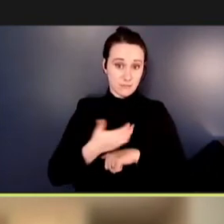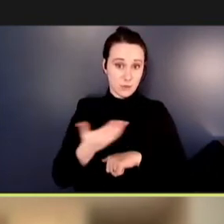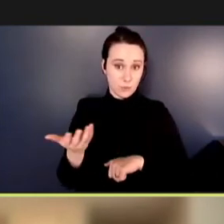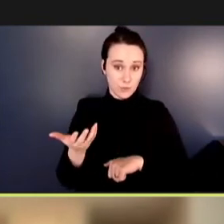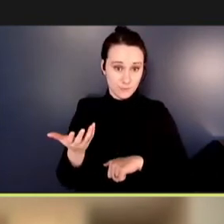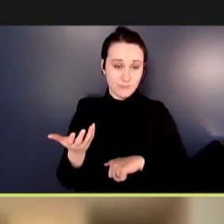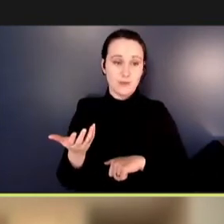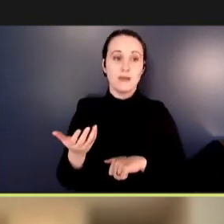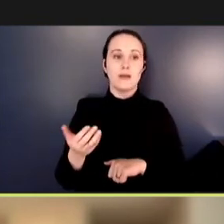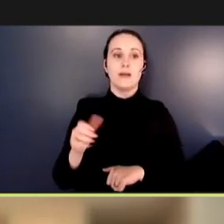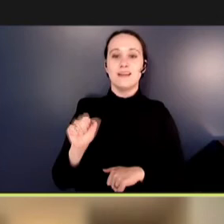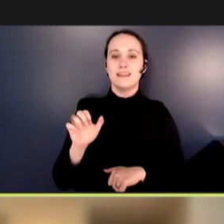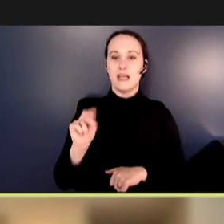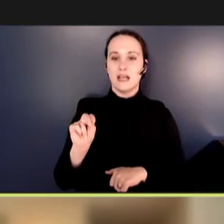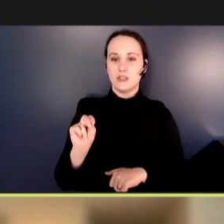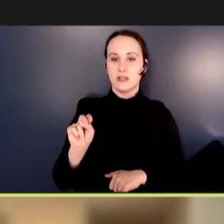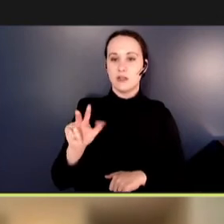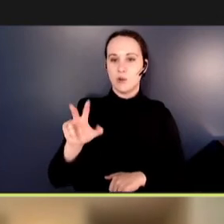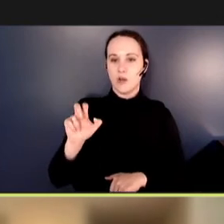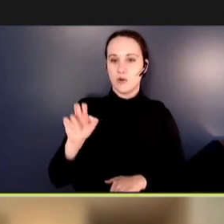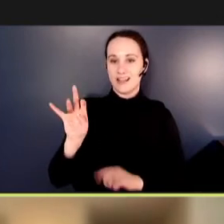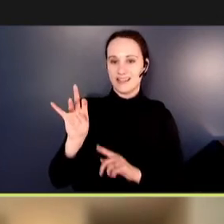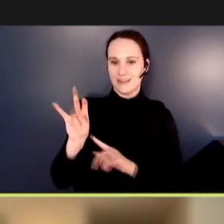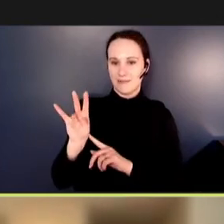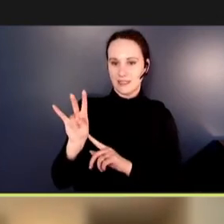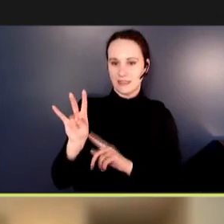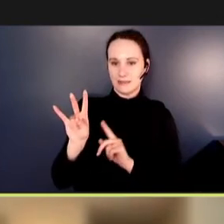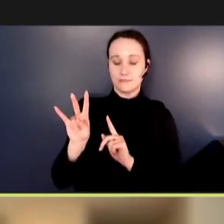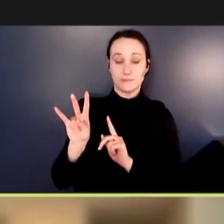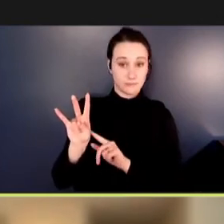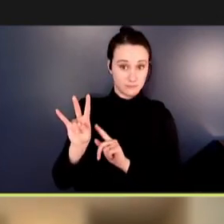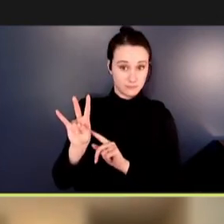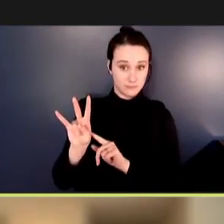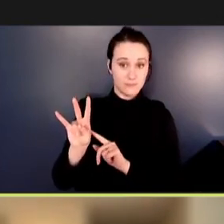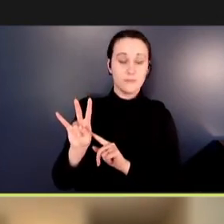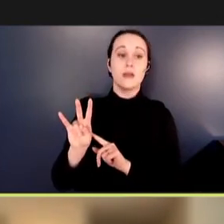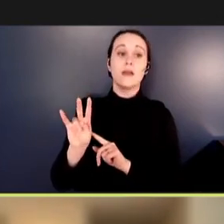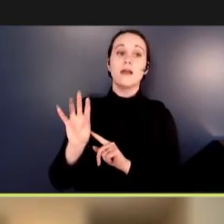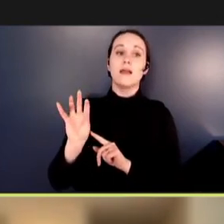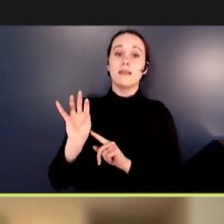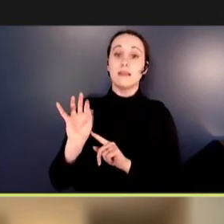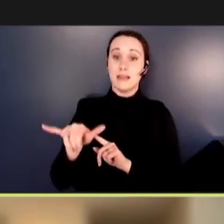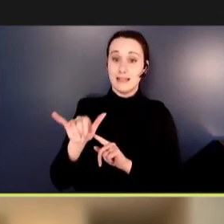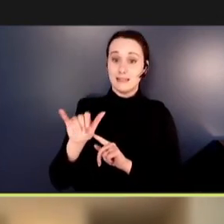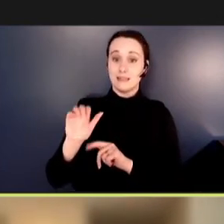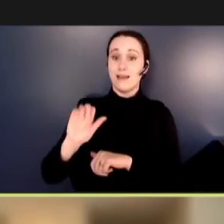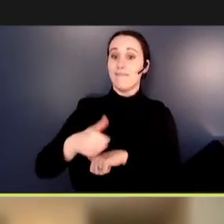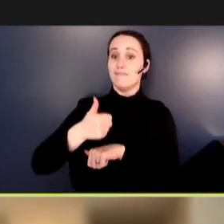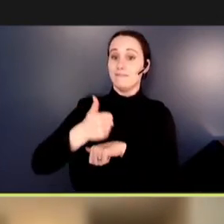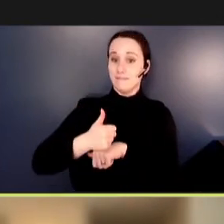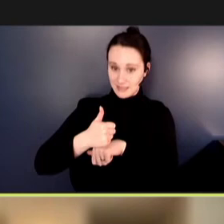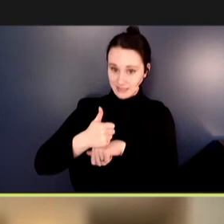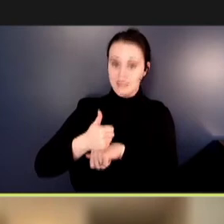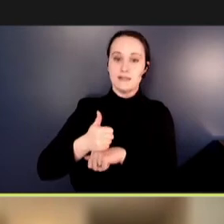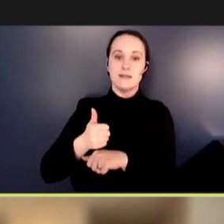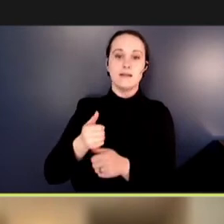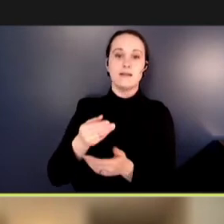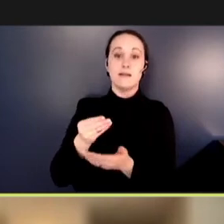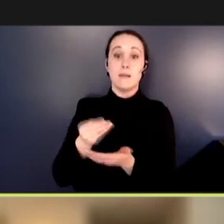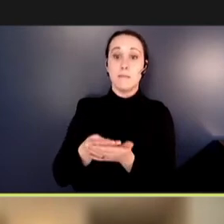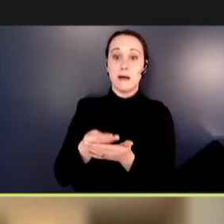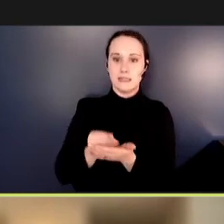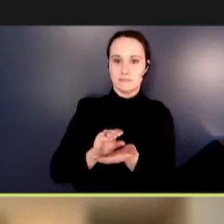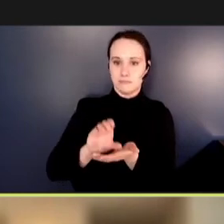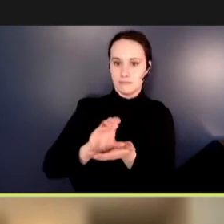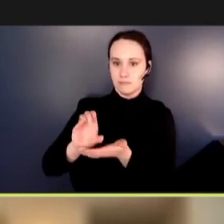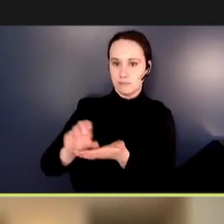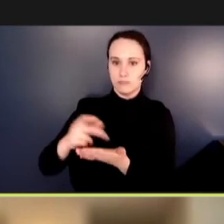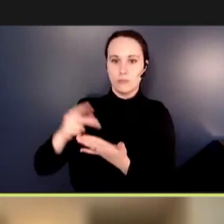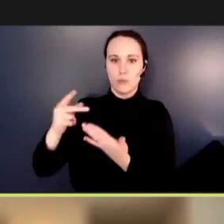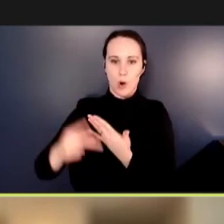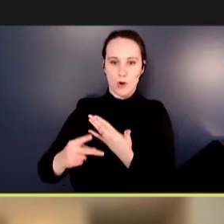section 317, which is a fixed discretionary funding program. So this means that it can get